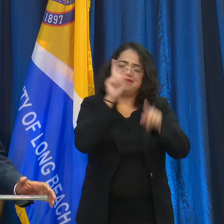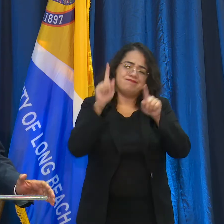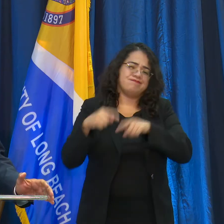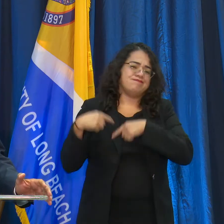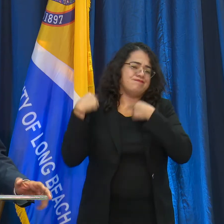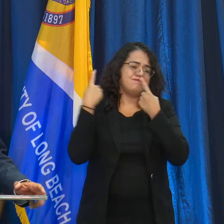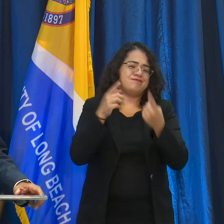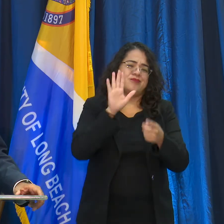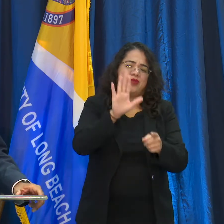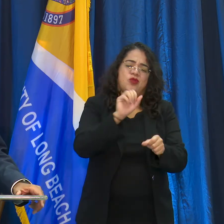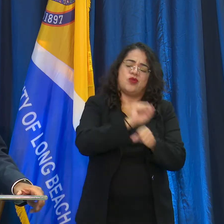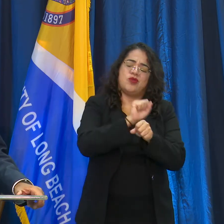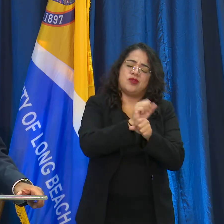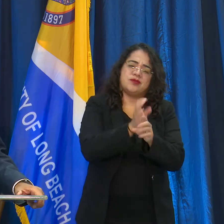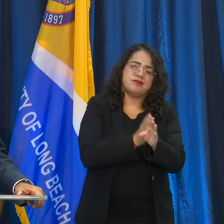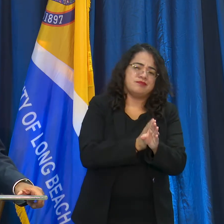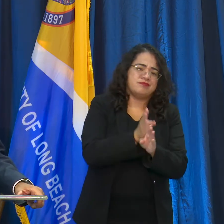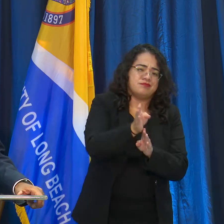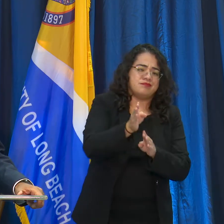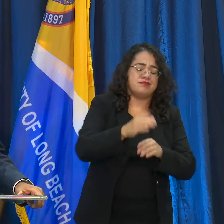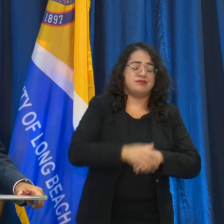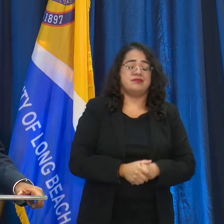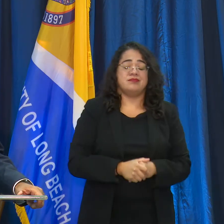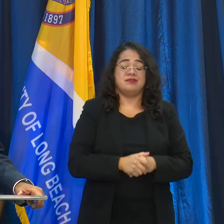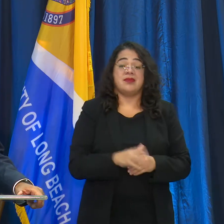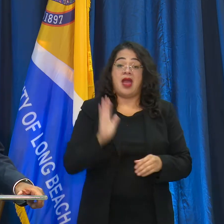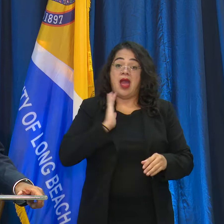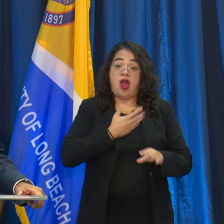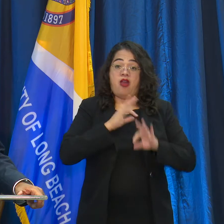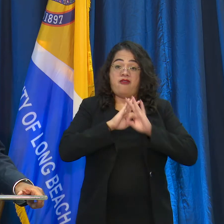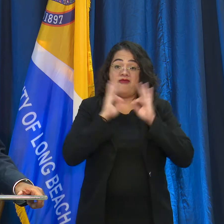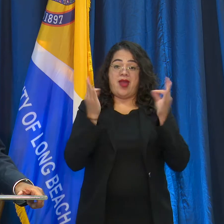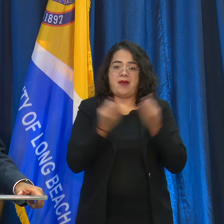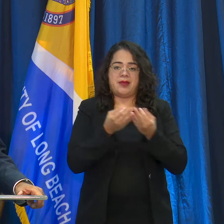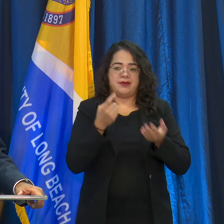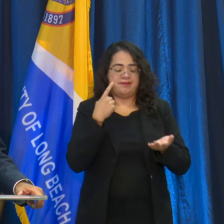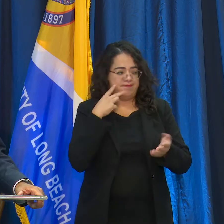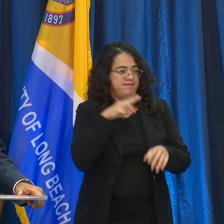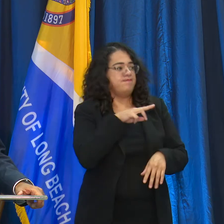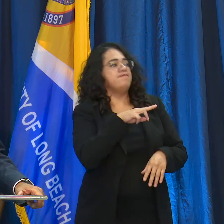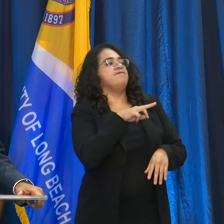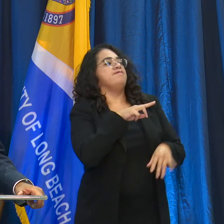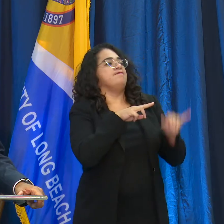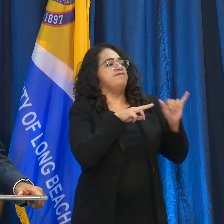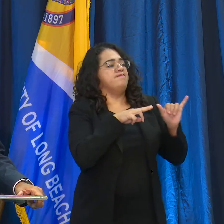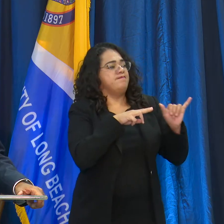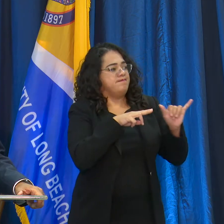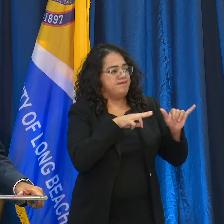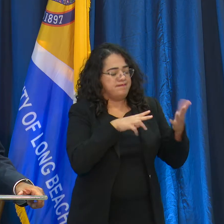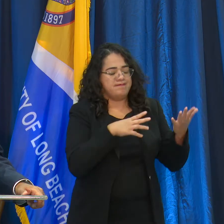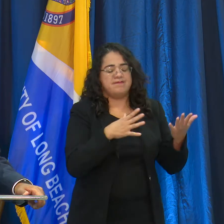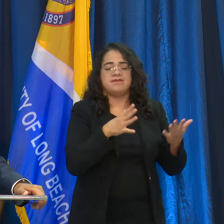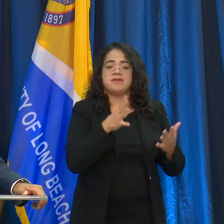anyone in our family she really understands how important taking care of one another is during this moment. She has